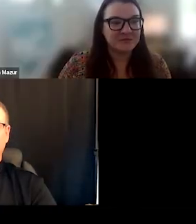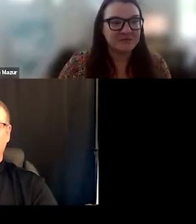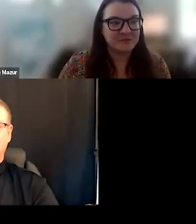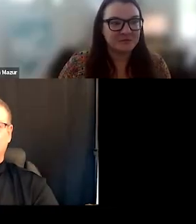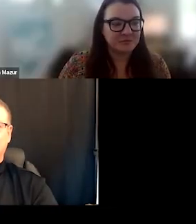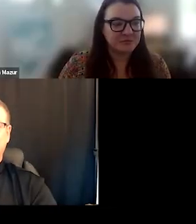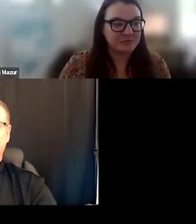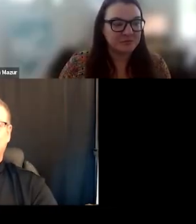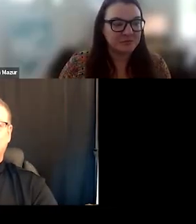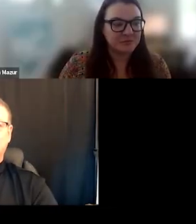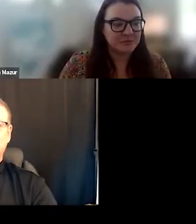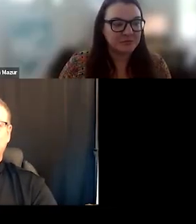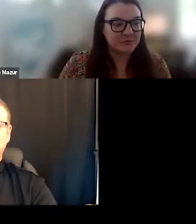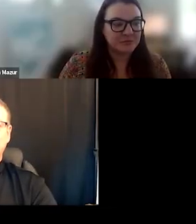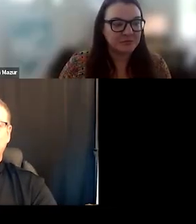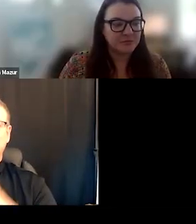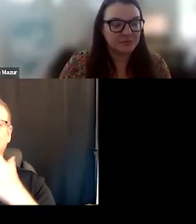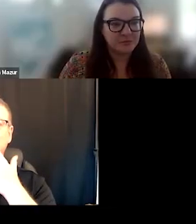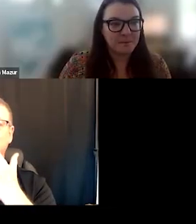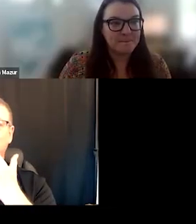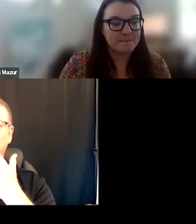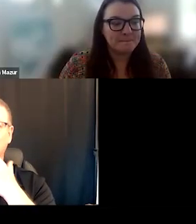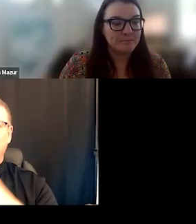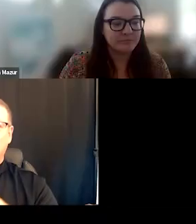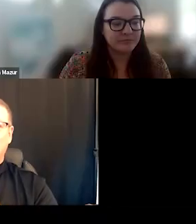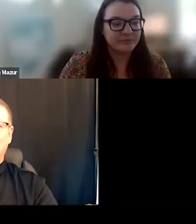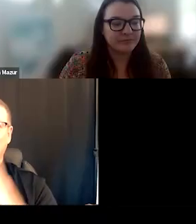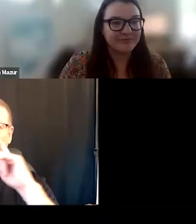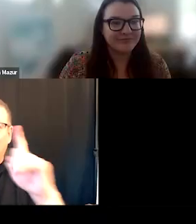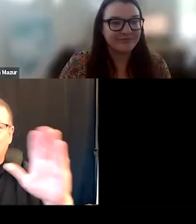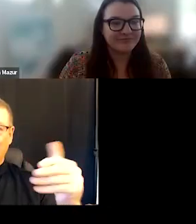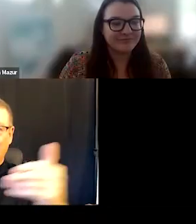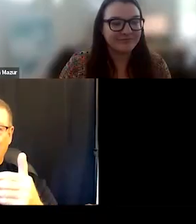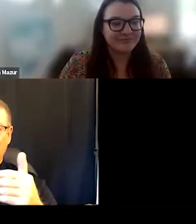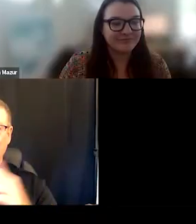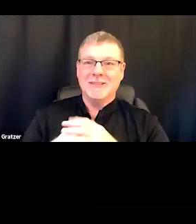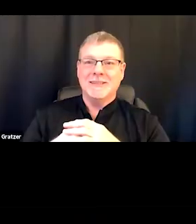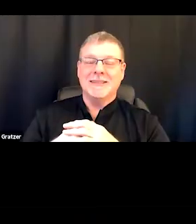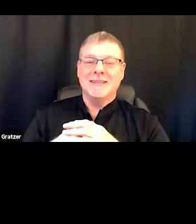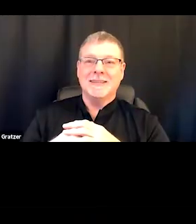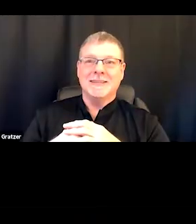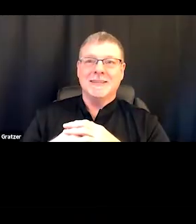Thank you, Leigh. And thank you for the introduction, Melissa, in the beginning.